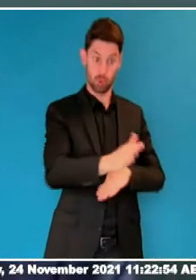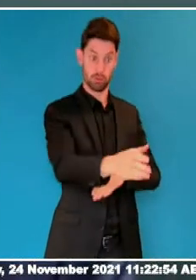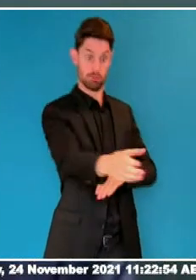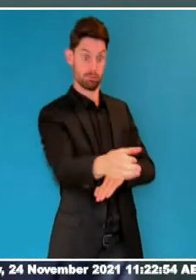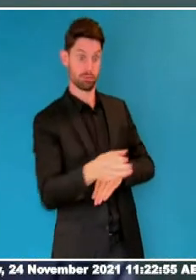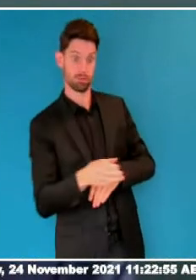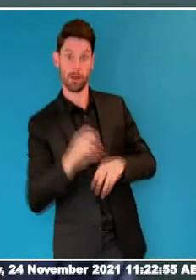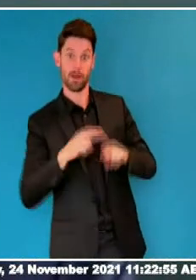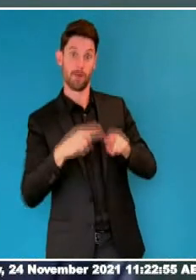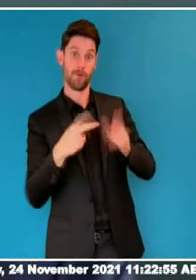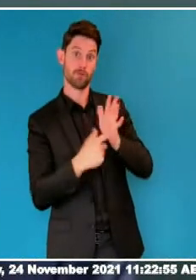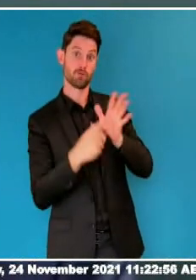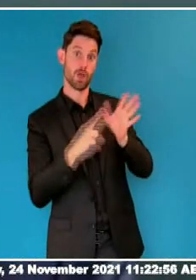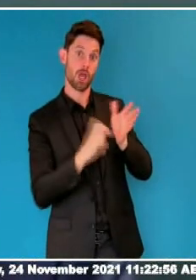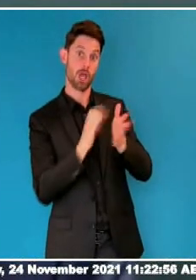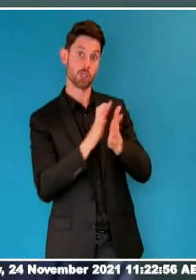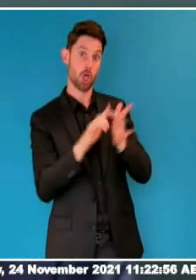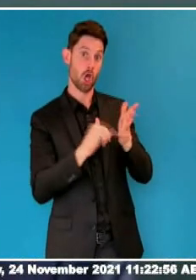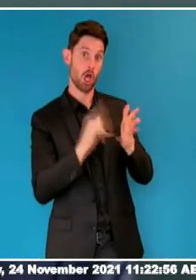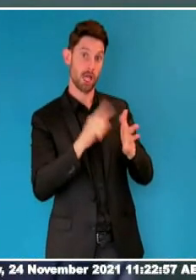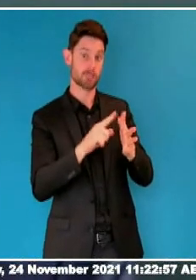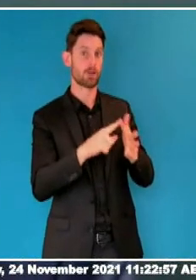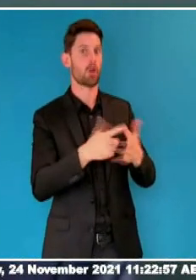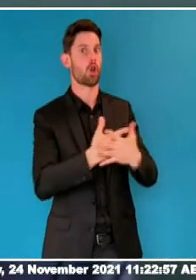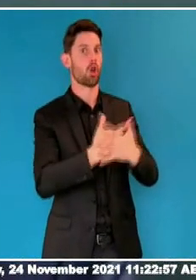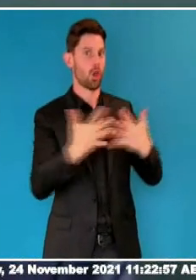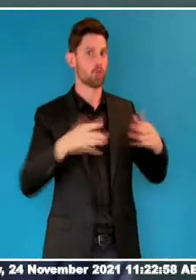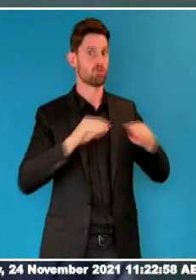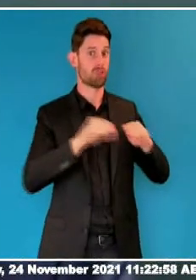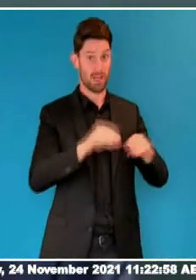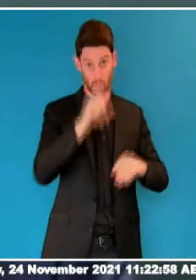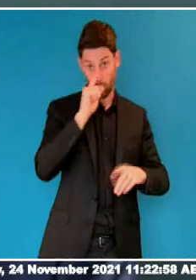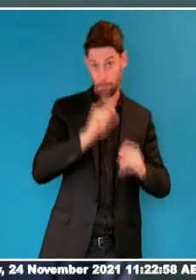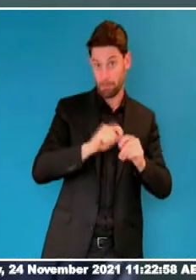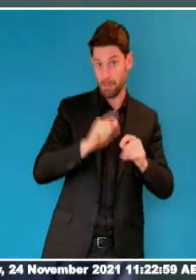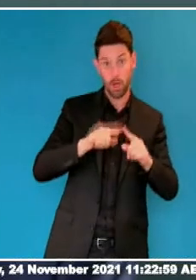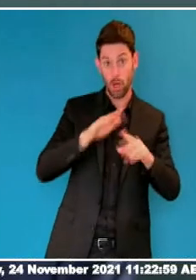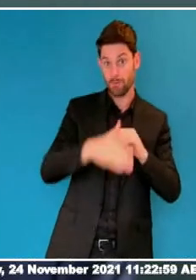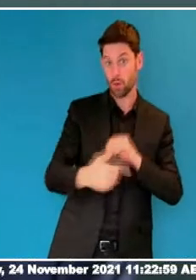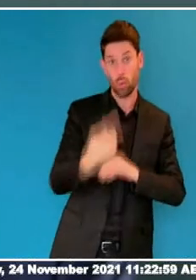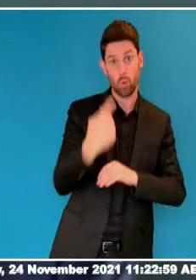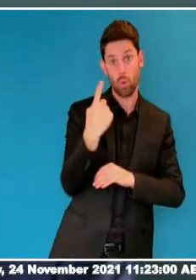process. It typically takes, you know, over a year for someone to go through our training